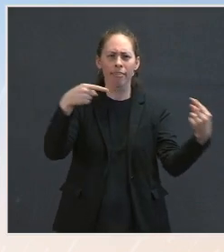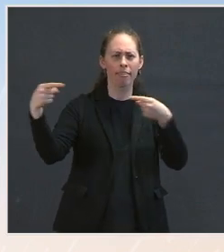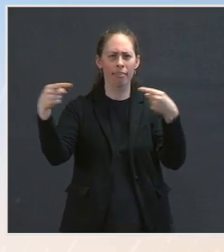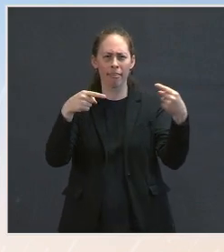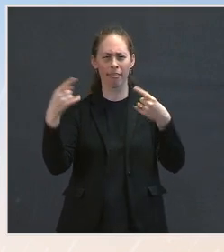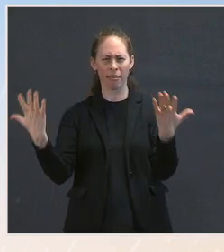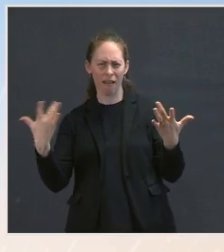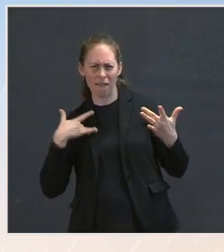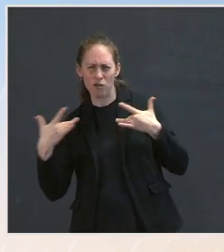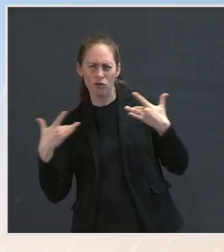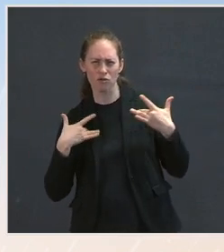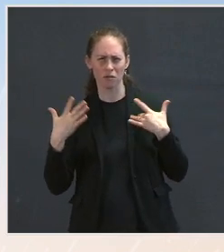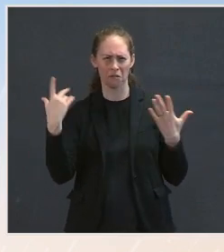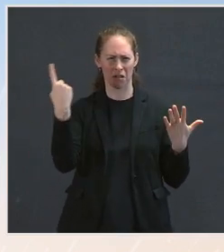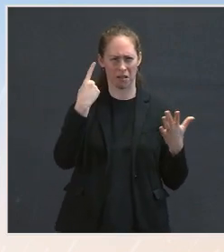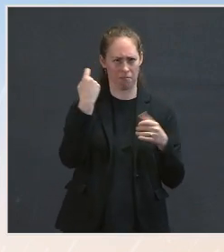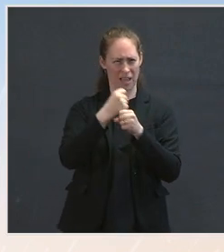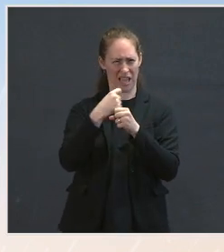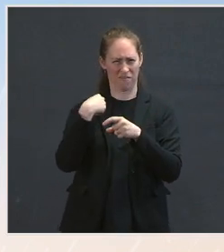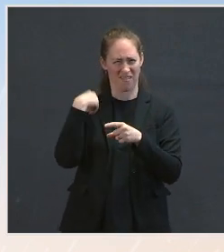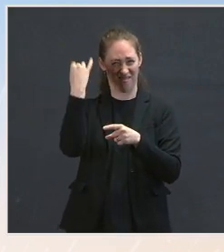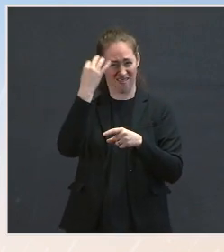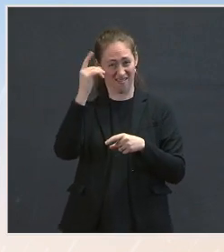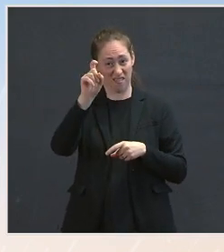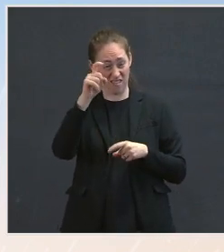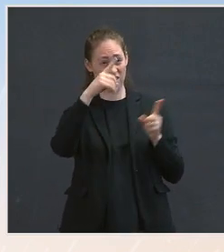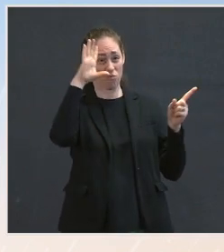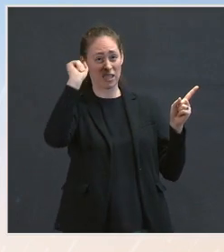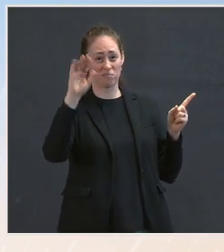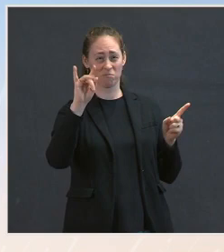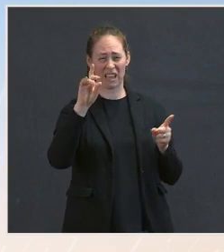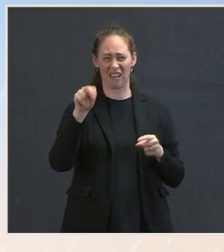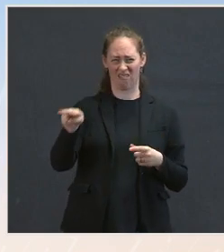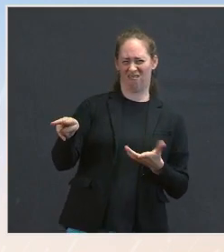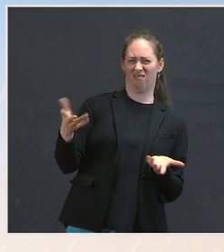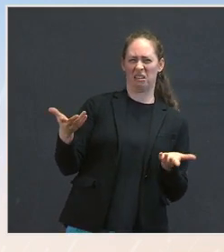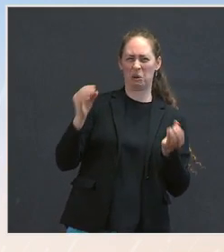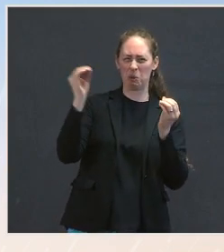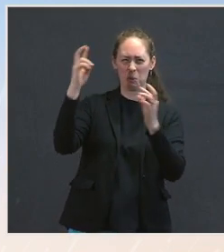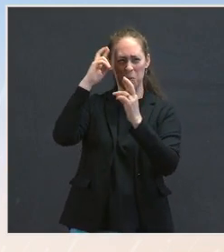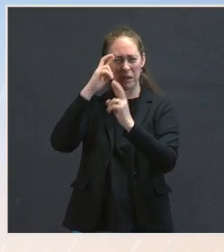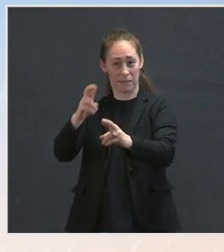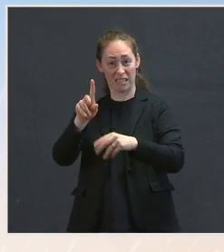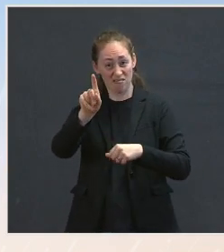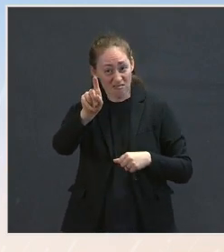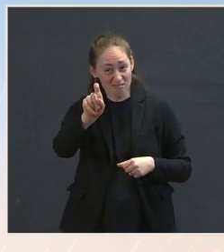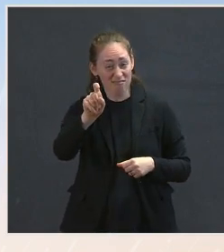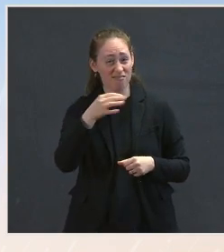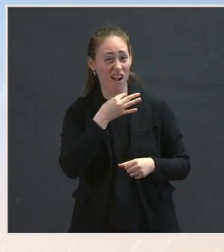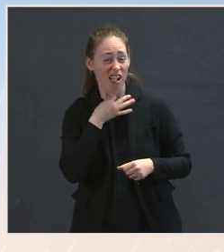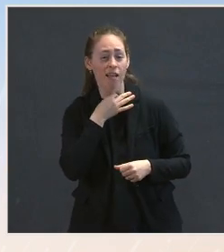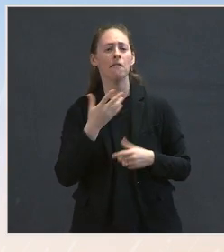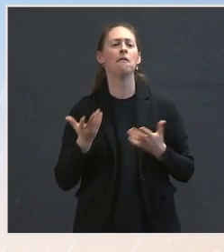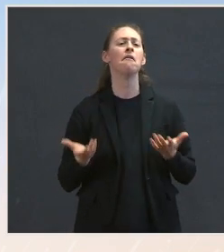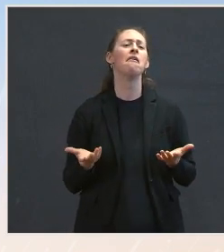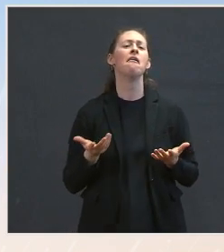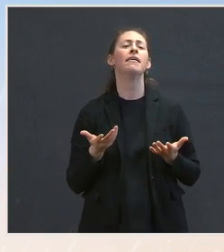of treating everyone with dignity and respect? Ms. Psaki: Well, first I'll note that when Neera Tanden testified just a few weeks ago,